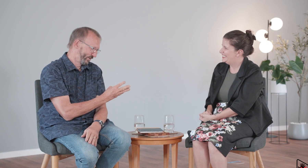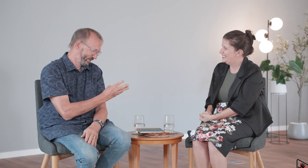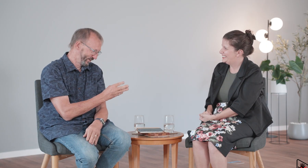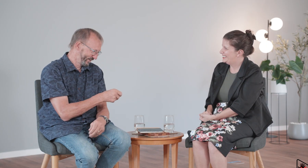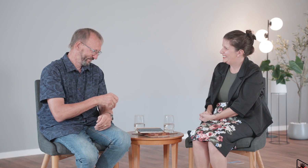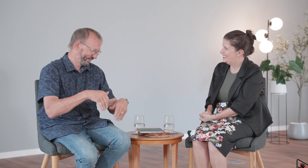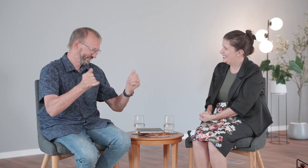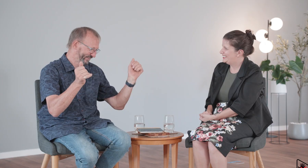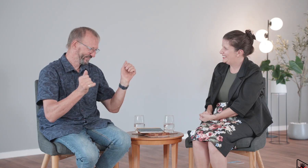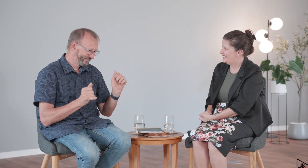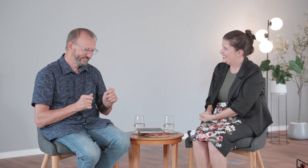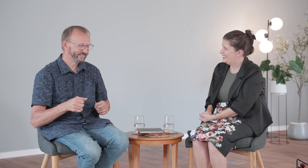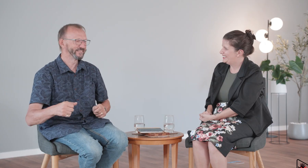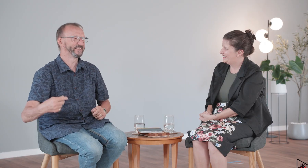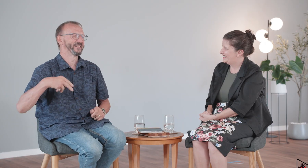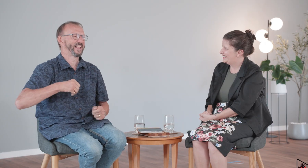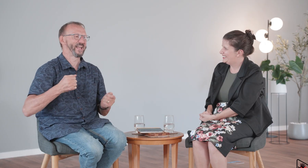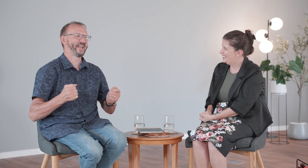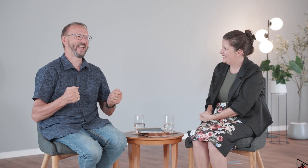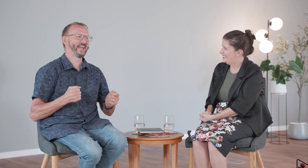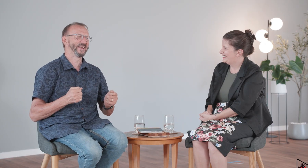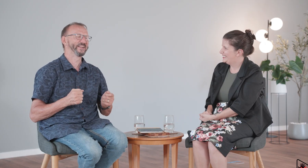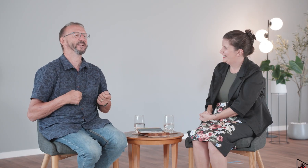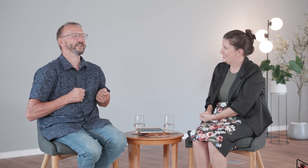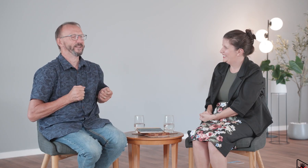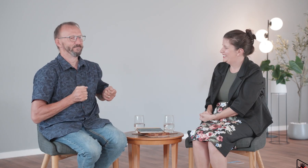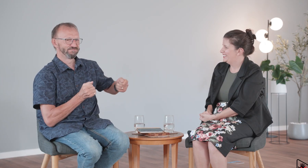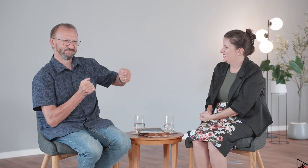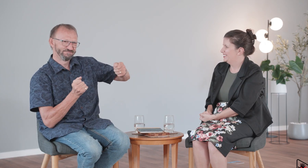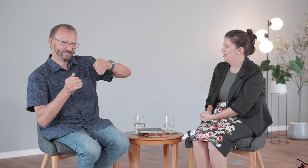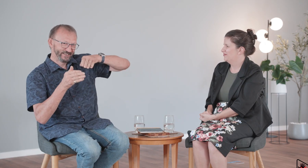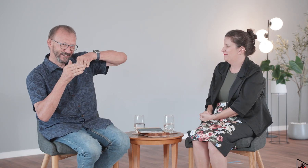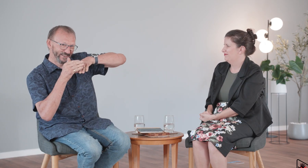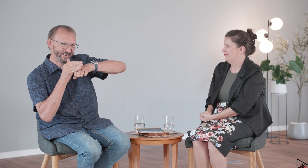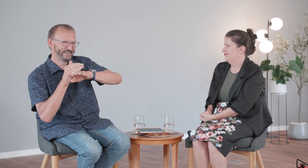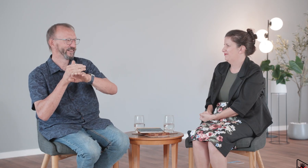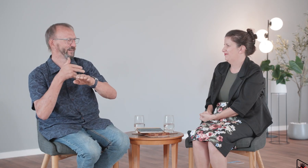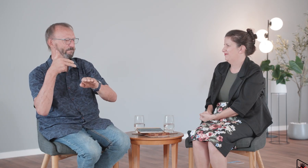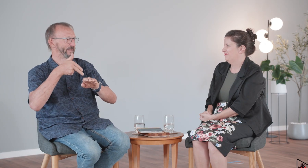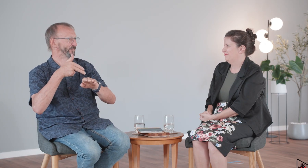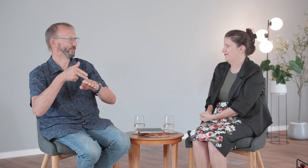couldn't tell. So I did all the four tires. Then I got back in the car and drove over to the petrol